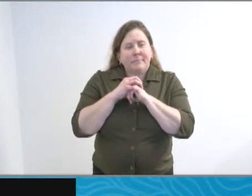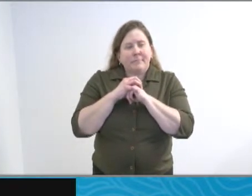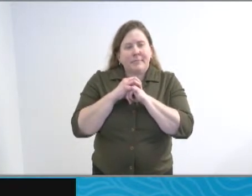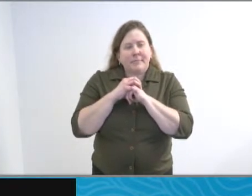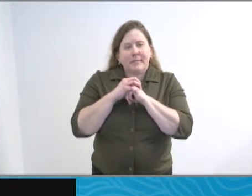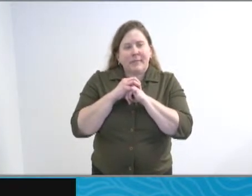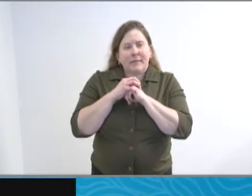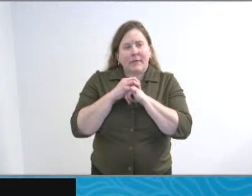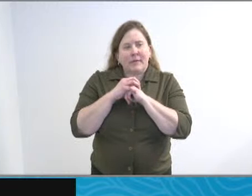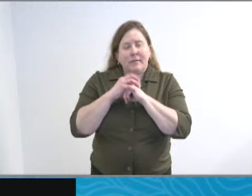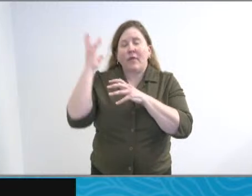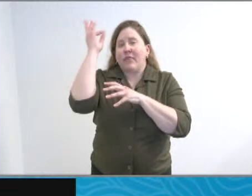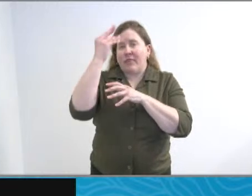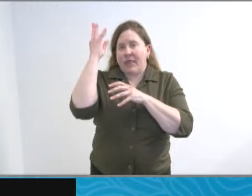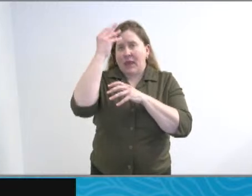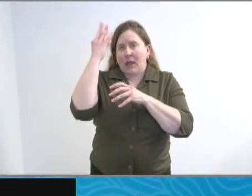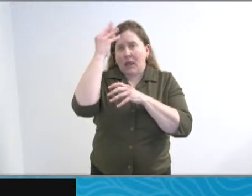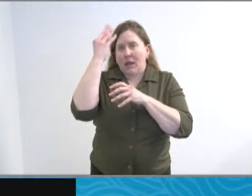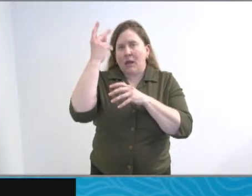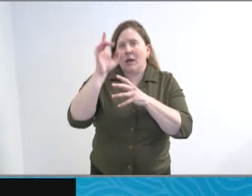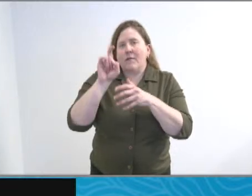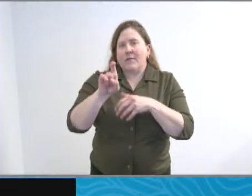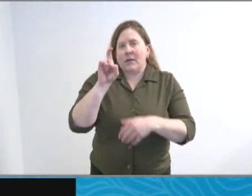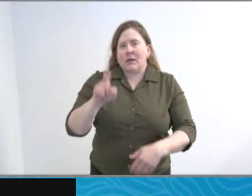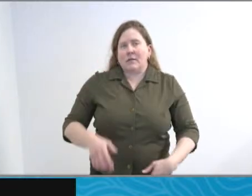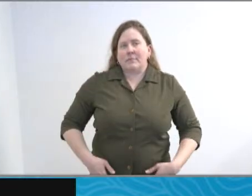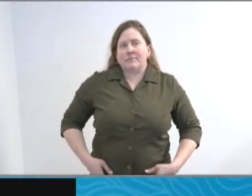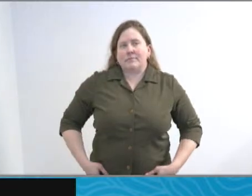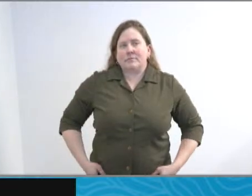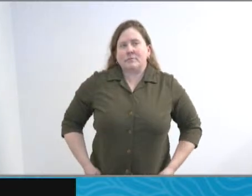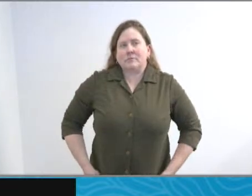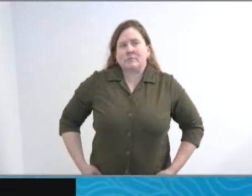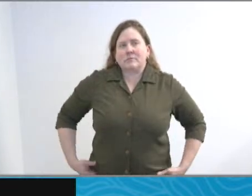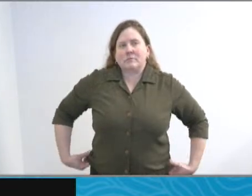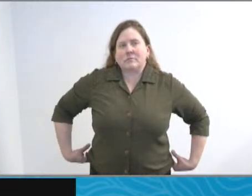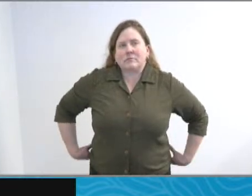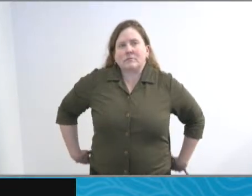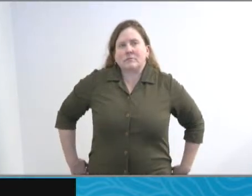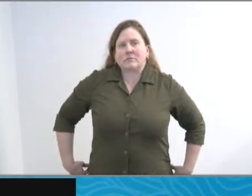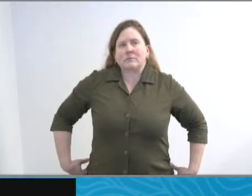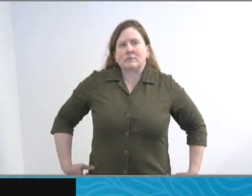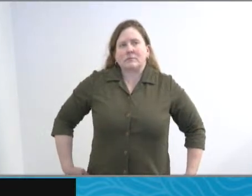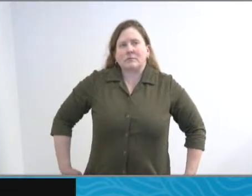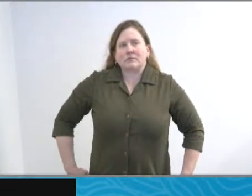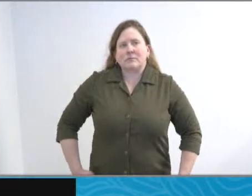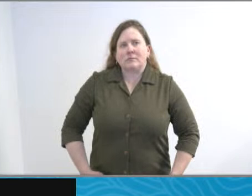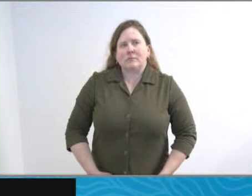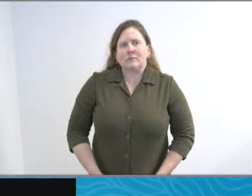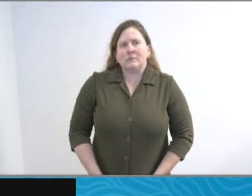the thinking around what were some of the needs that our community expressed with relation to our students.